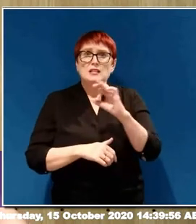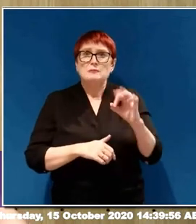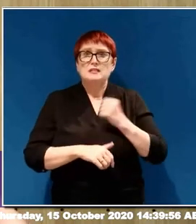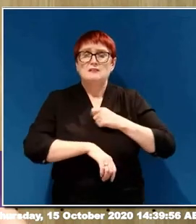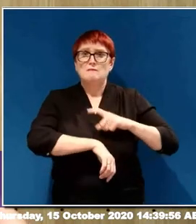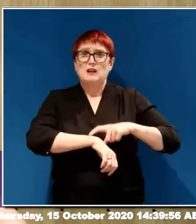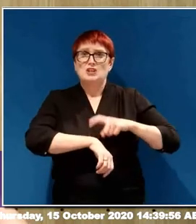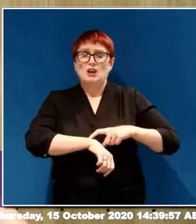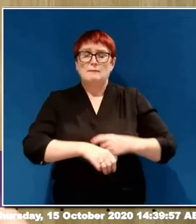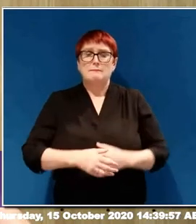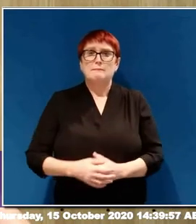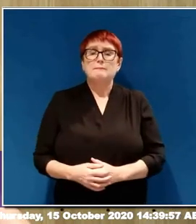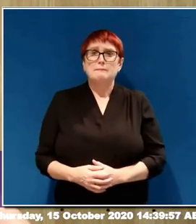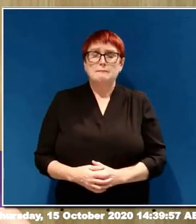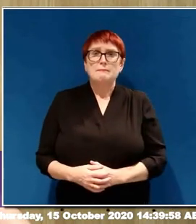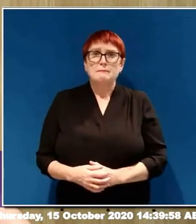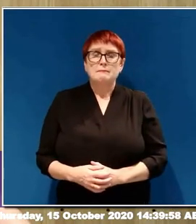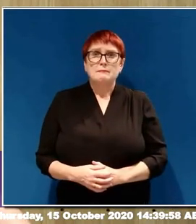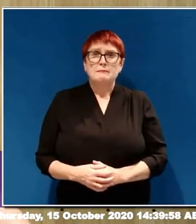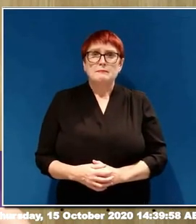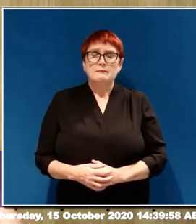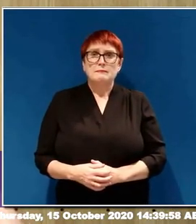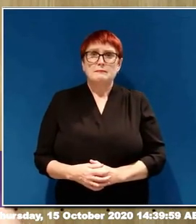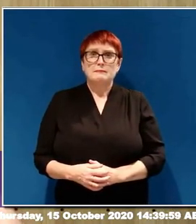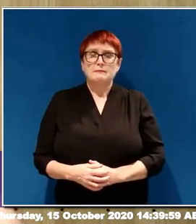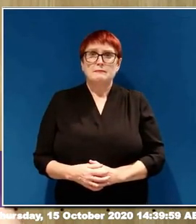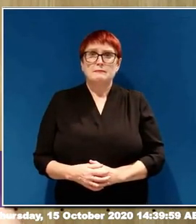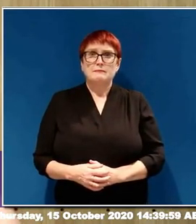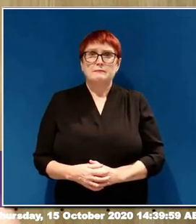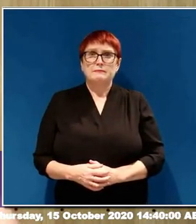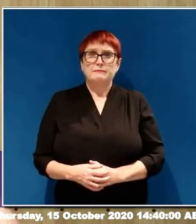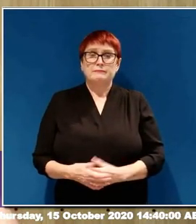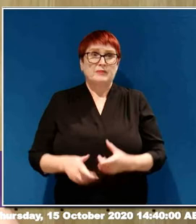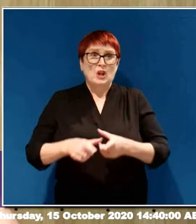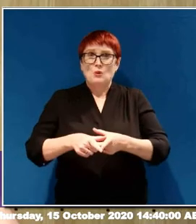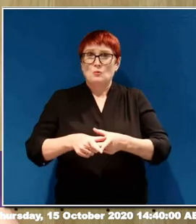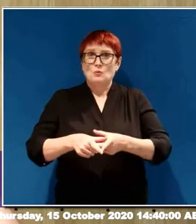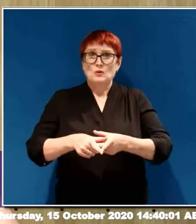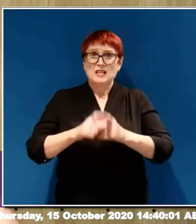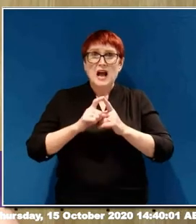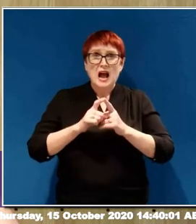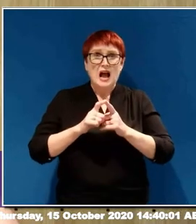difficulties of trying to get principals to accept the enrolments. OK.